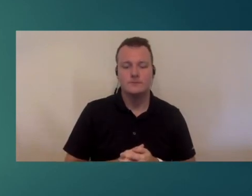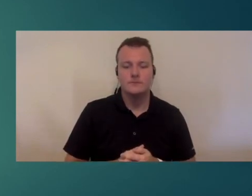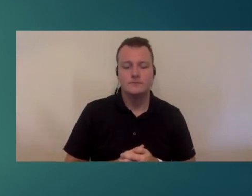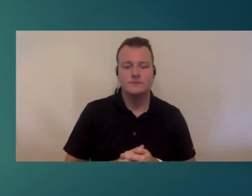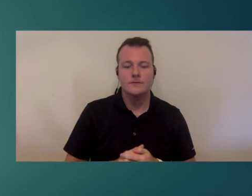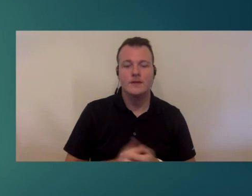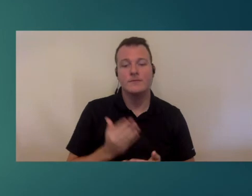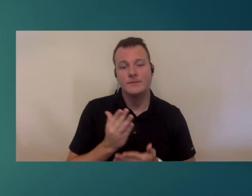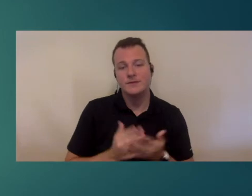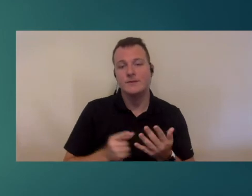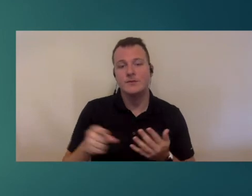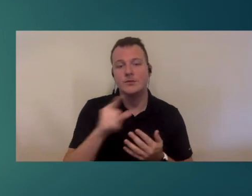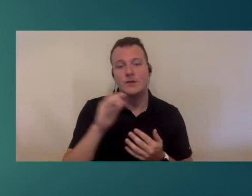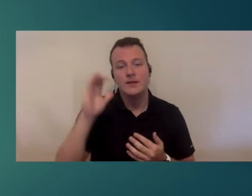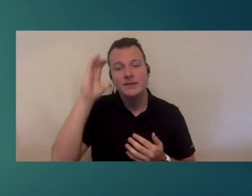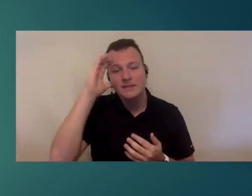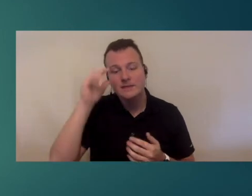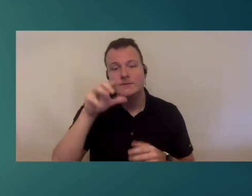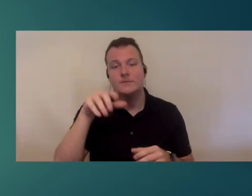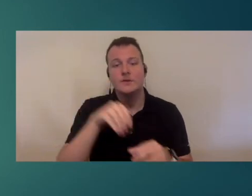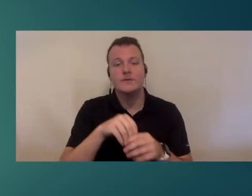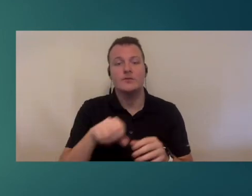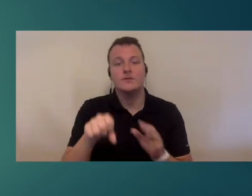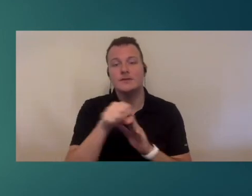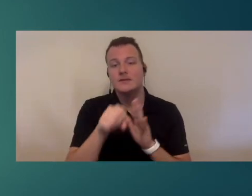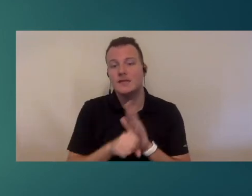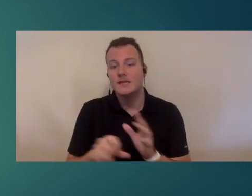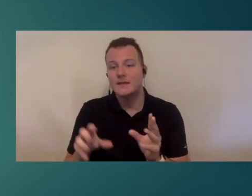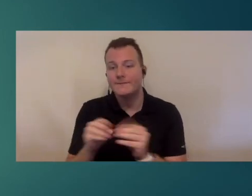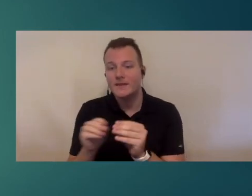students or your state conventions or things like that, those are great people